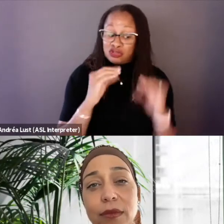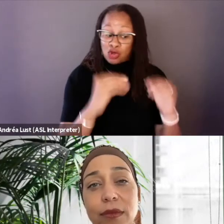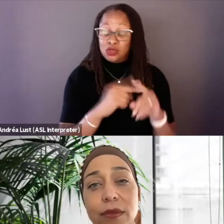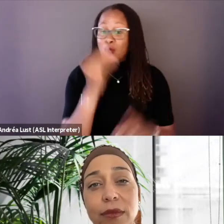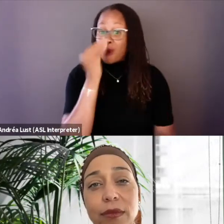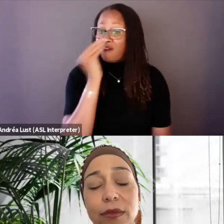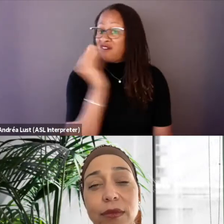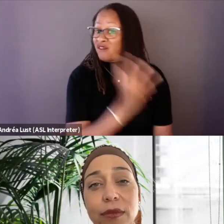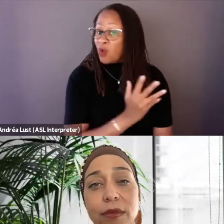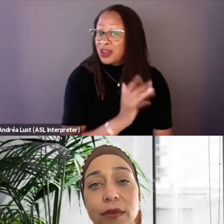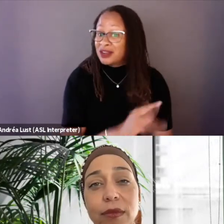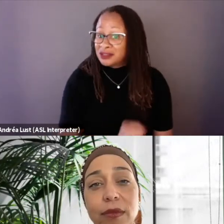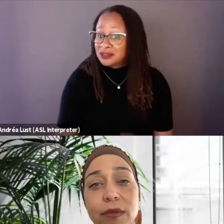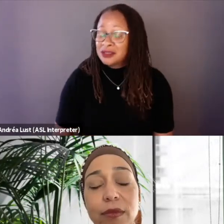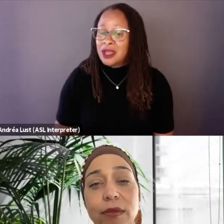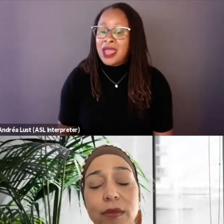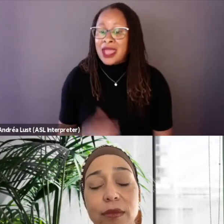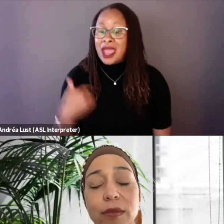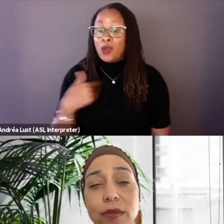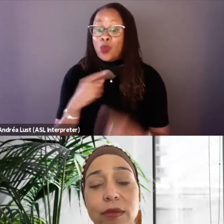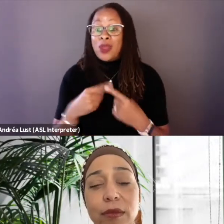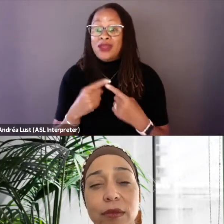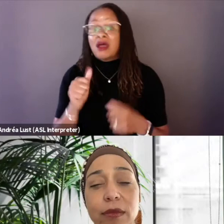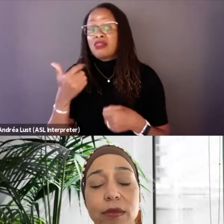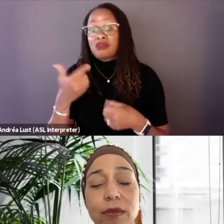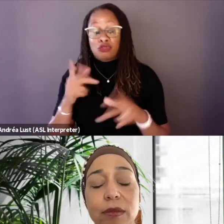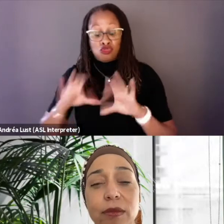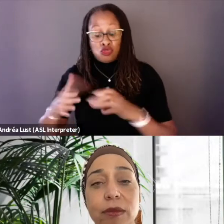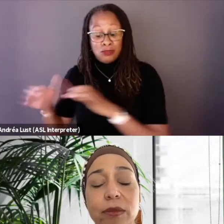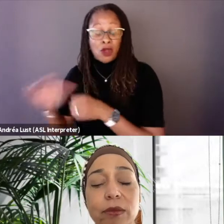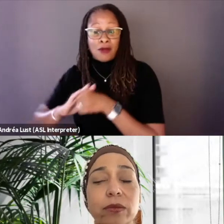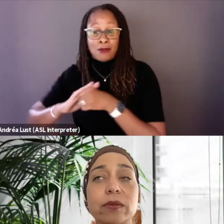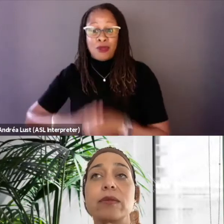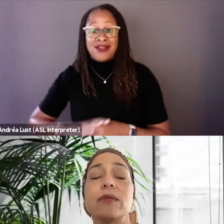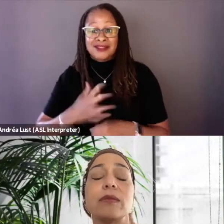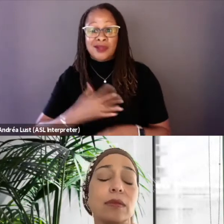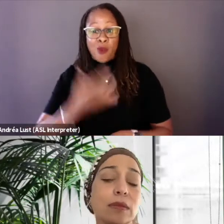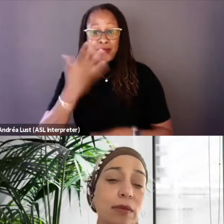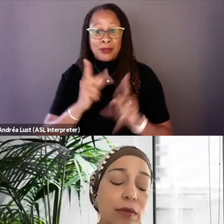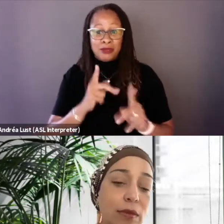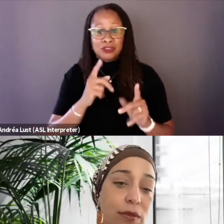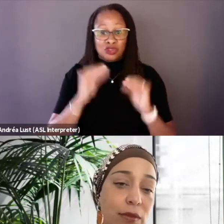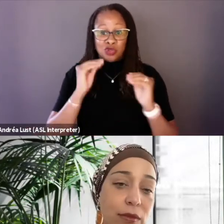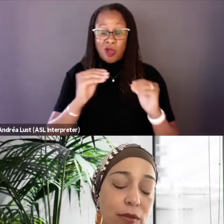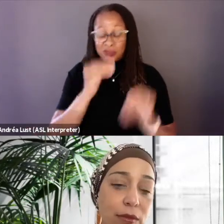when people of color or others are oppressed and I find it even in my personal life sometimes